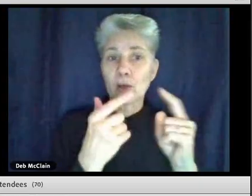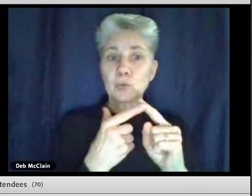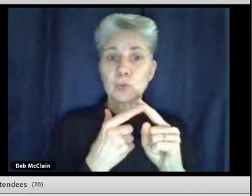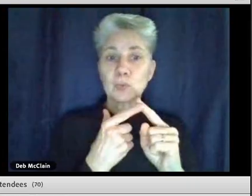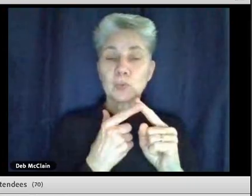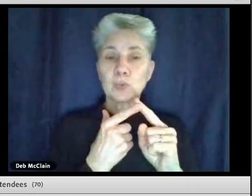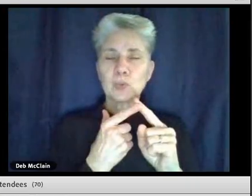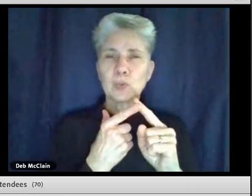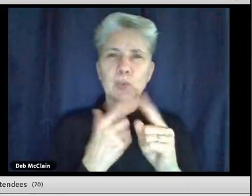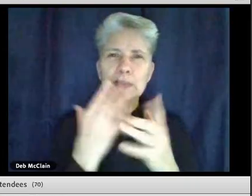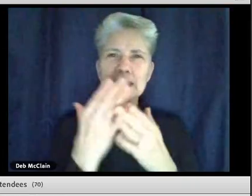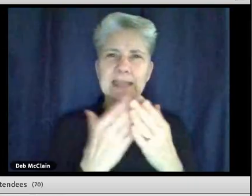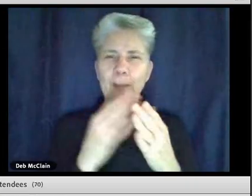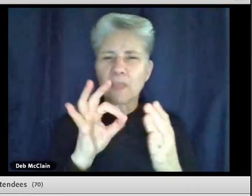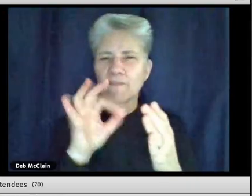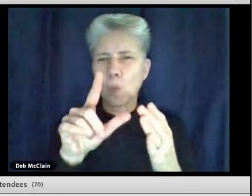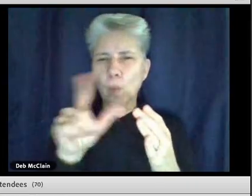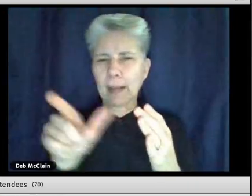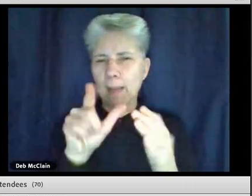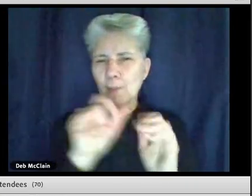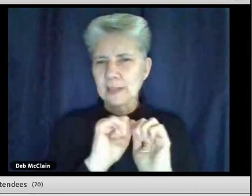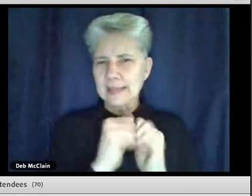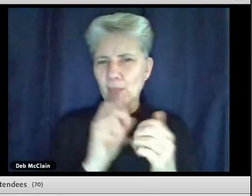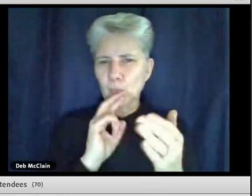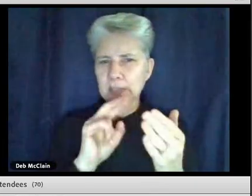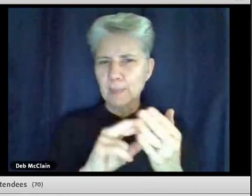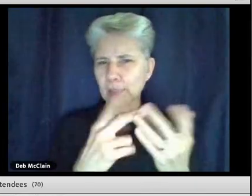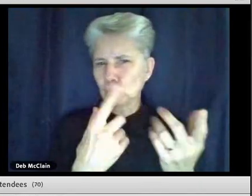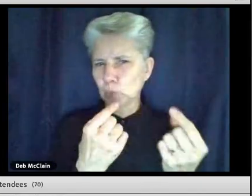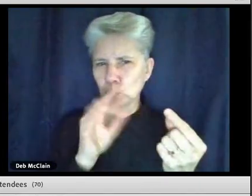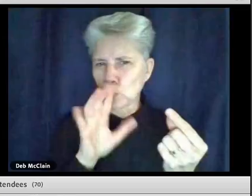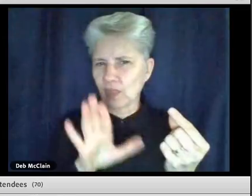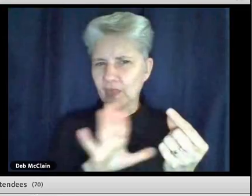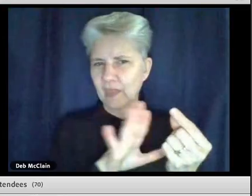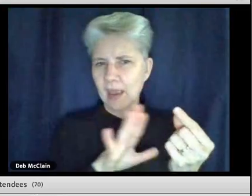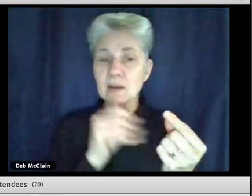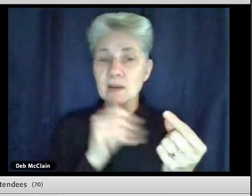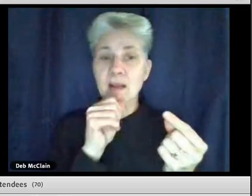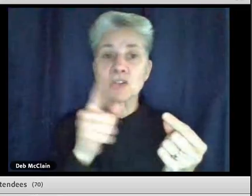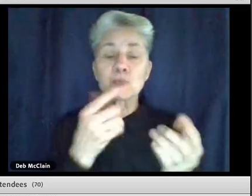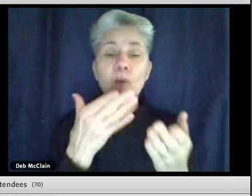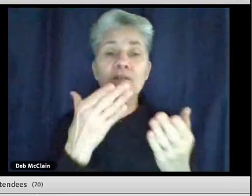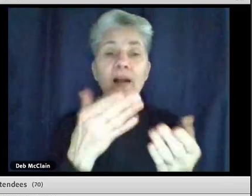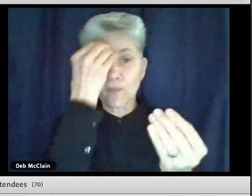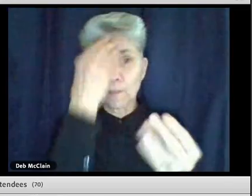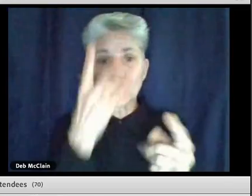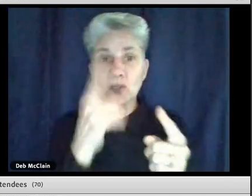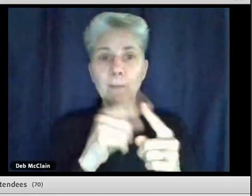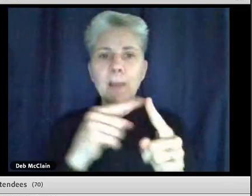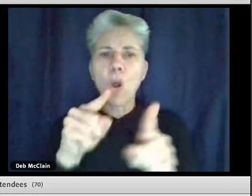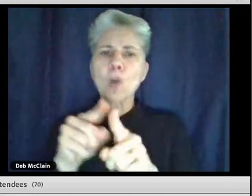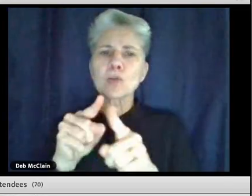So I want to switch now to some of the Florida libraries and how they're responding. Not just providing information, but providing services,